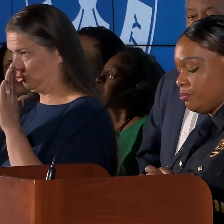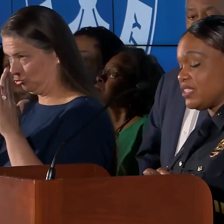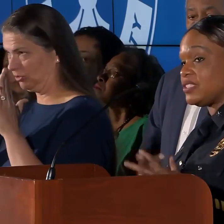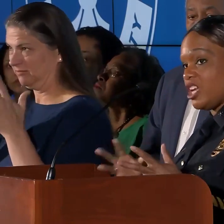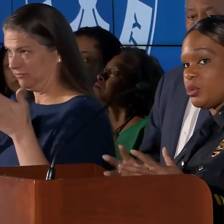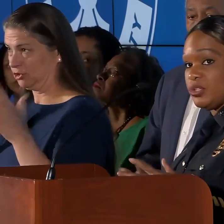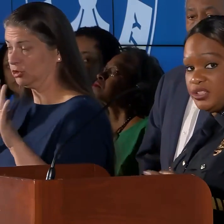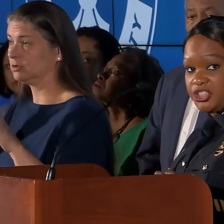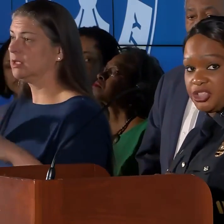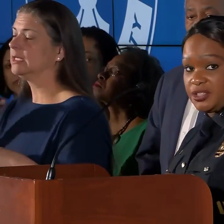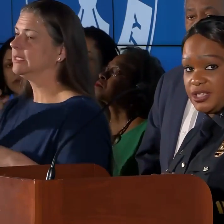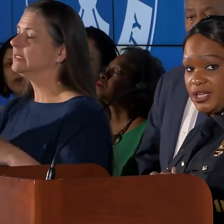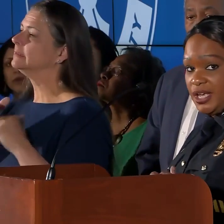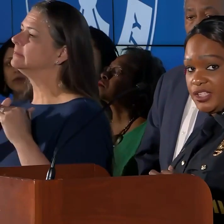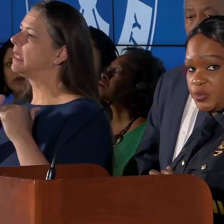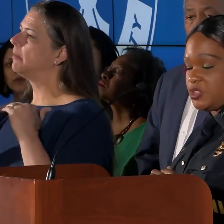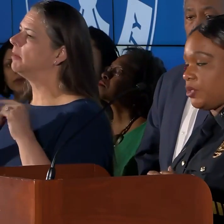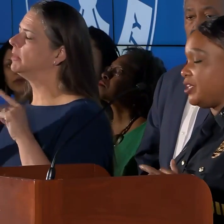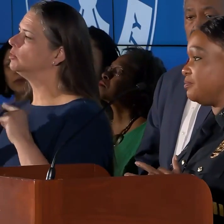but stable condition as we speak.